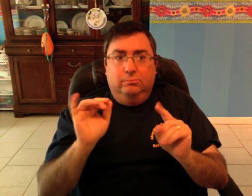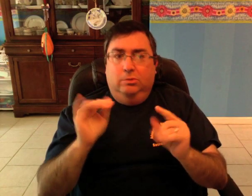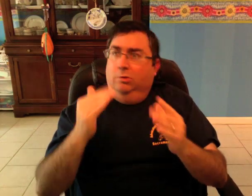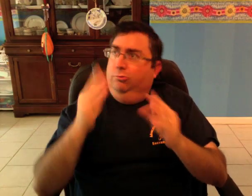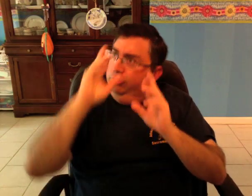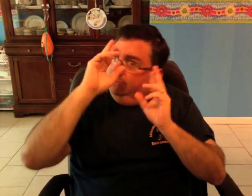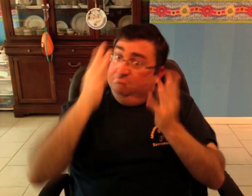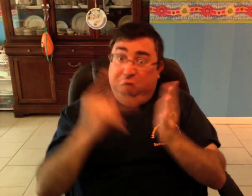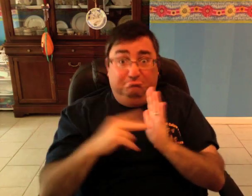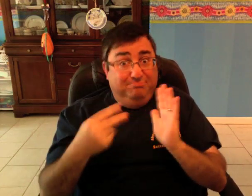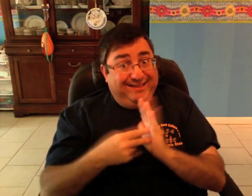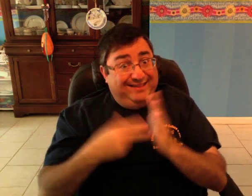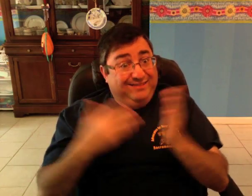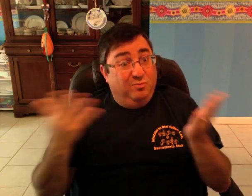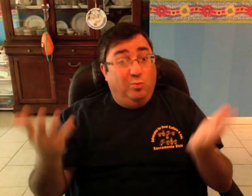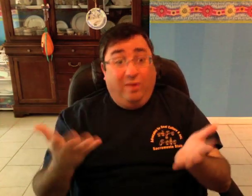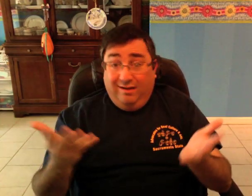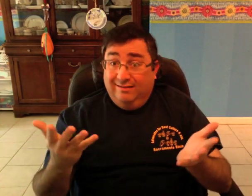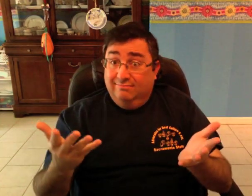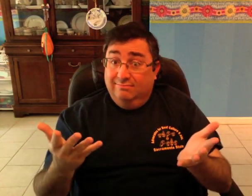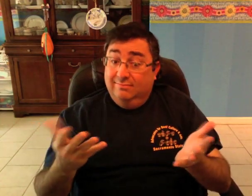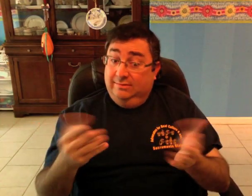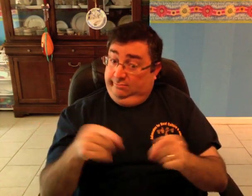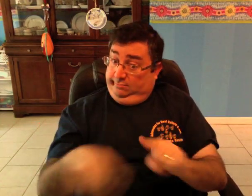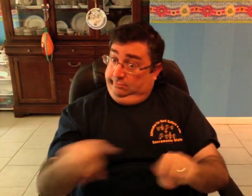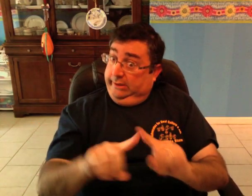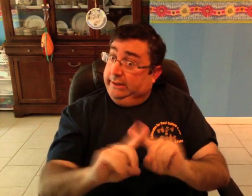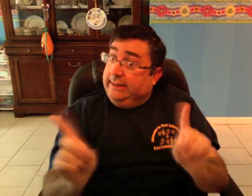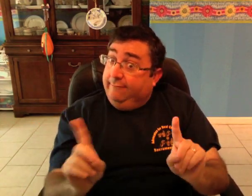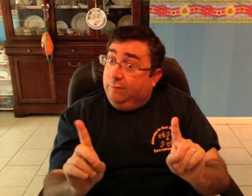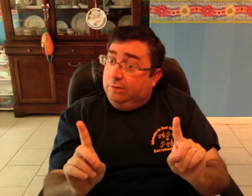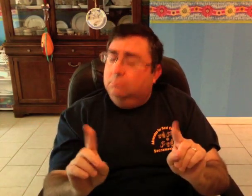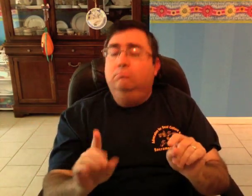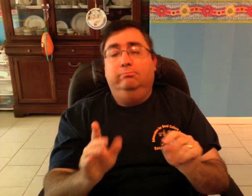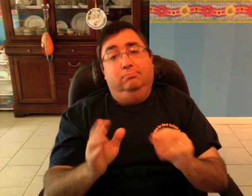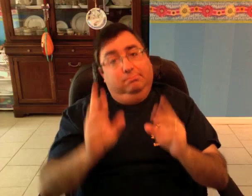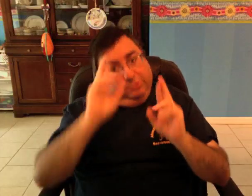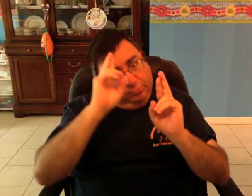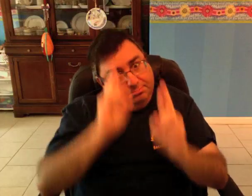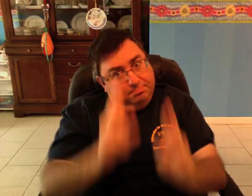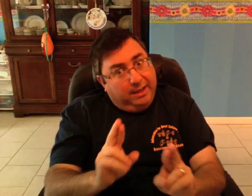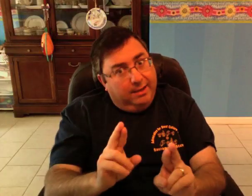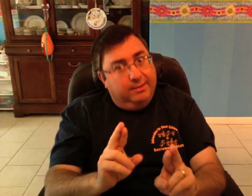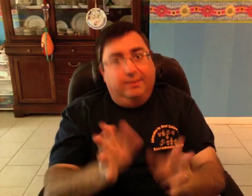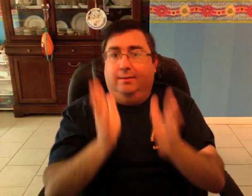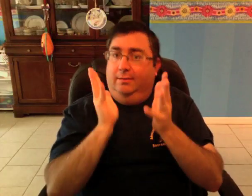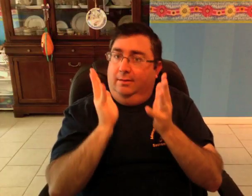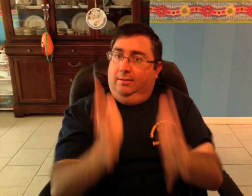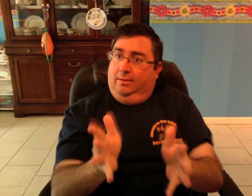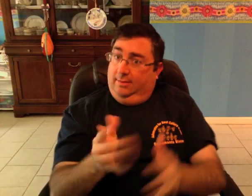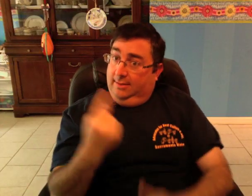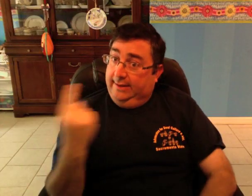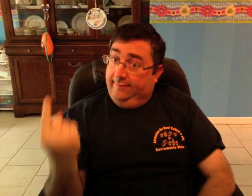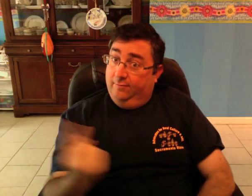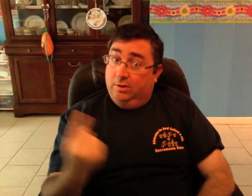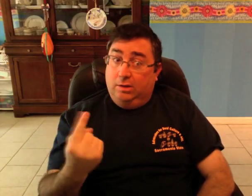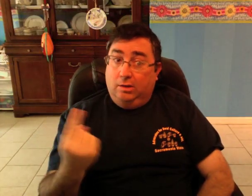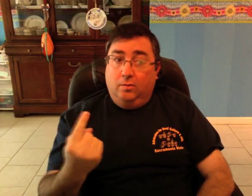This means that even though people are different, you should respect them and leave them alone.